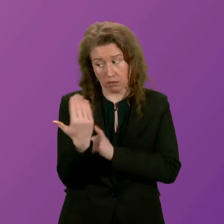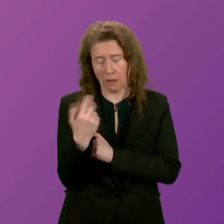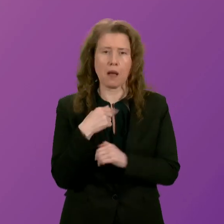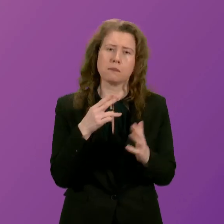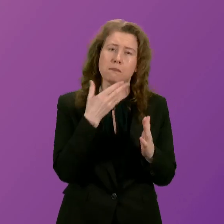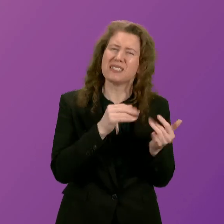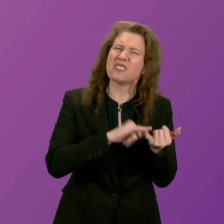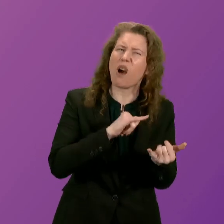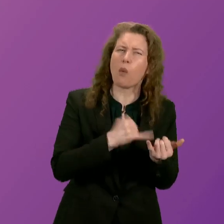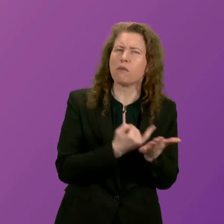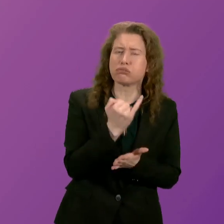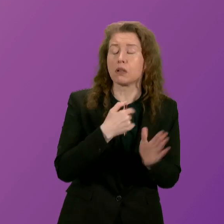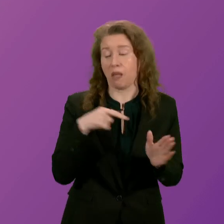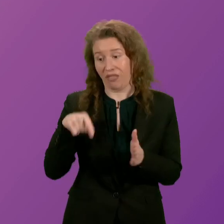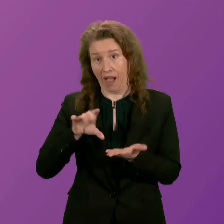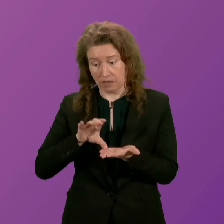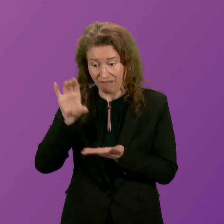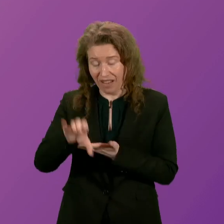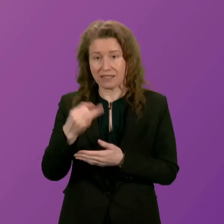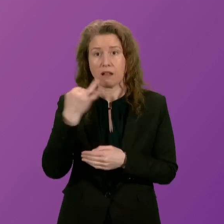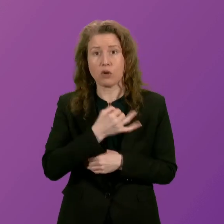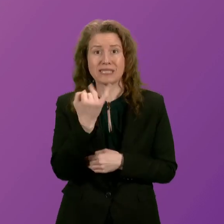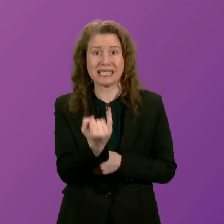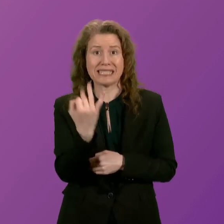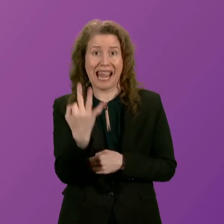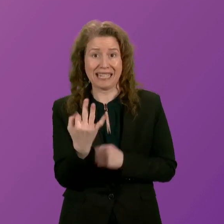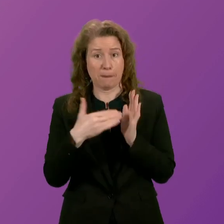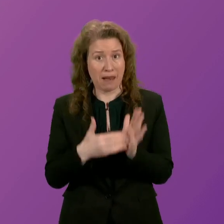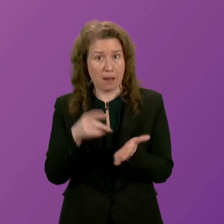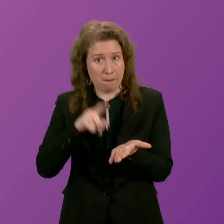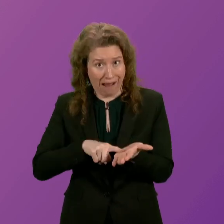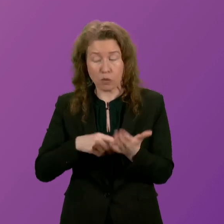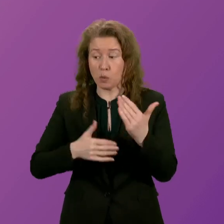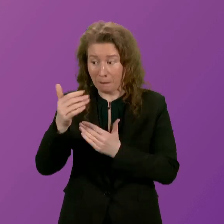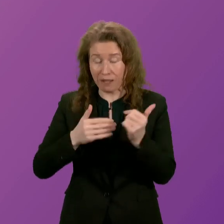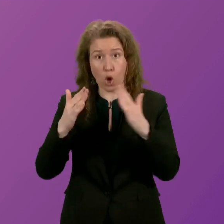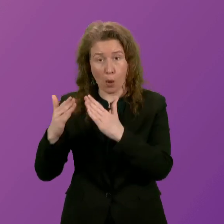that is investing £768 million in affordable housing in Scotland.